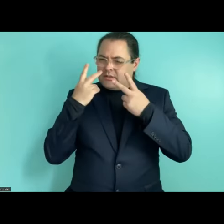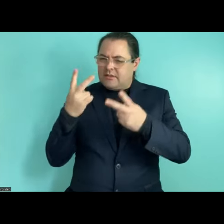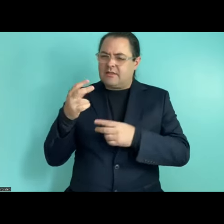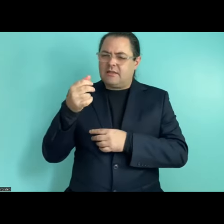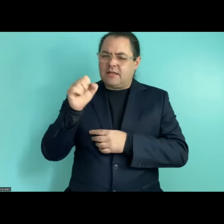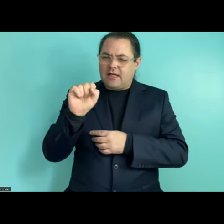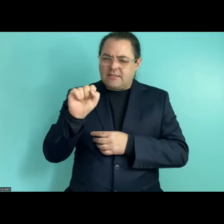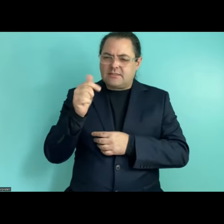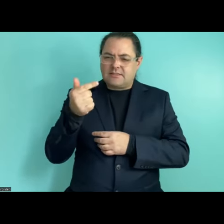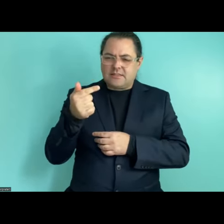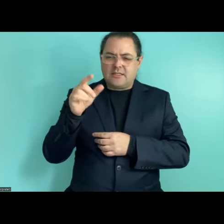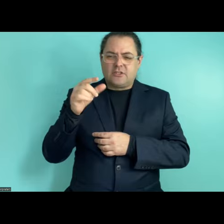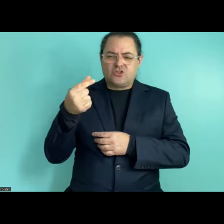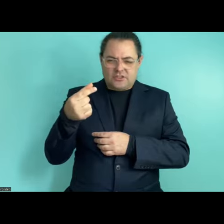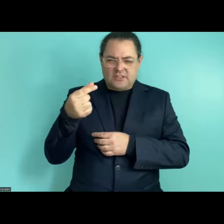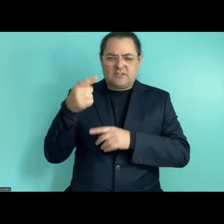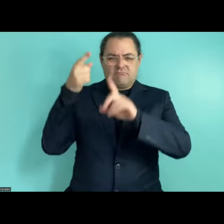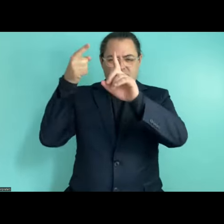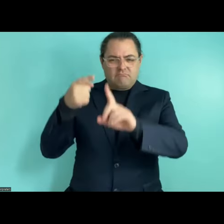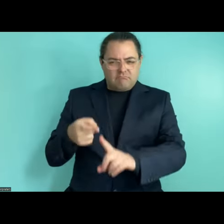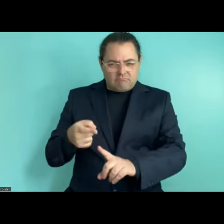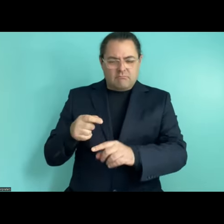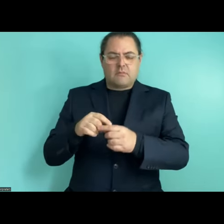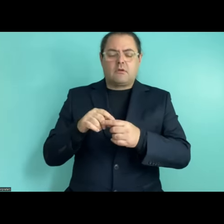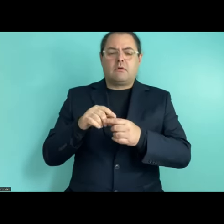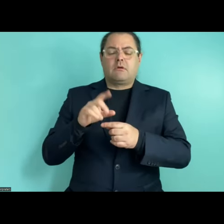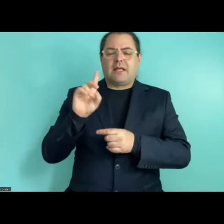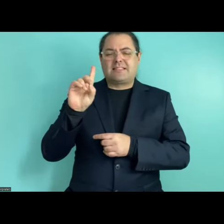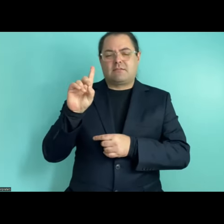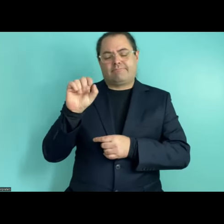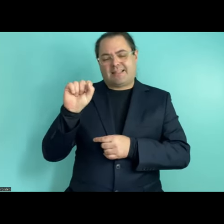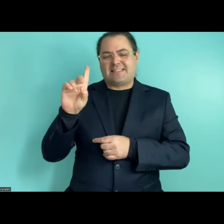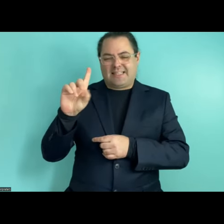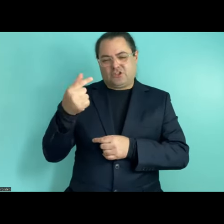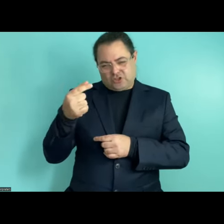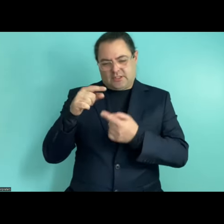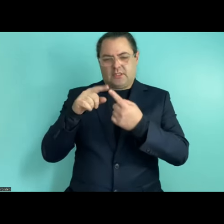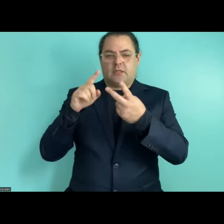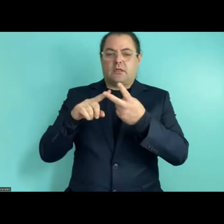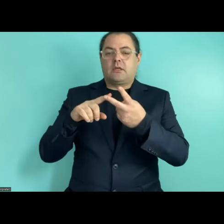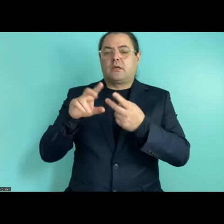40:20 And of course, the German government